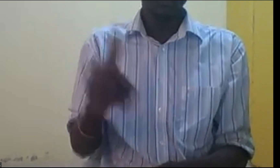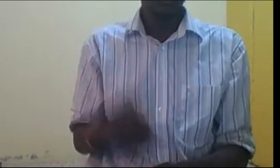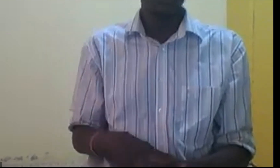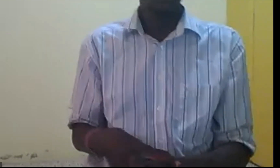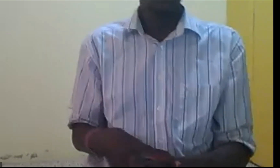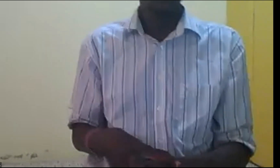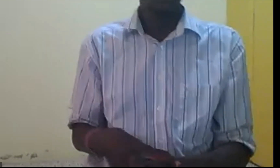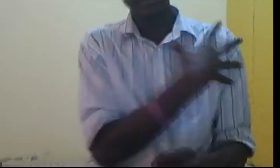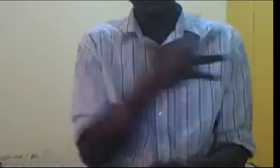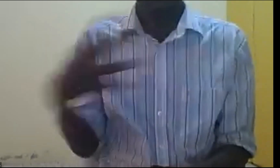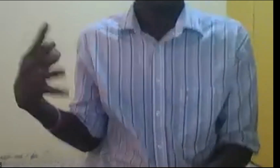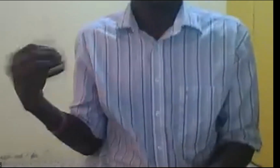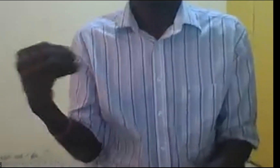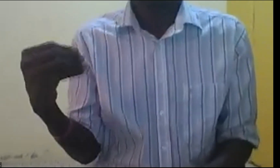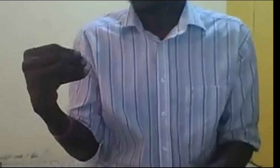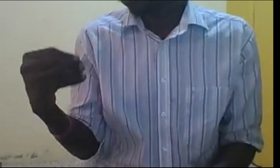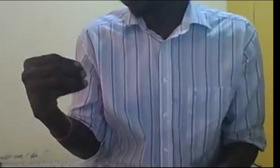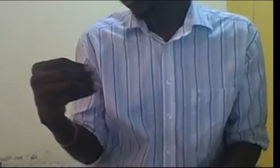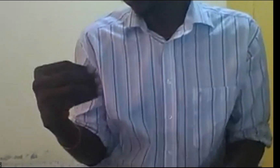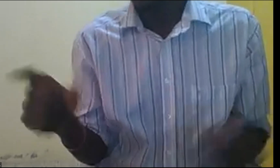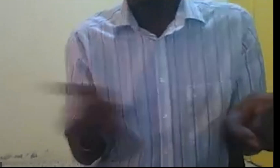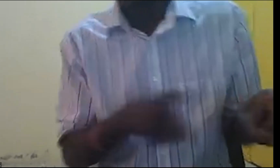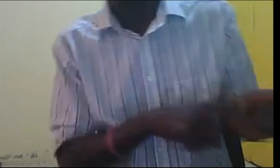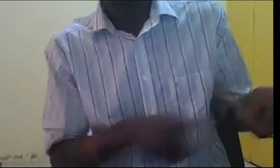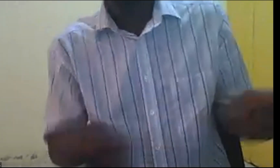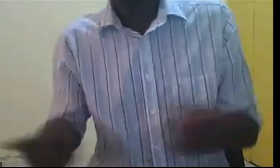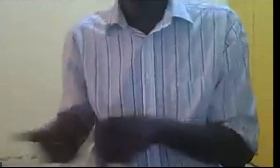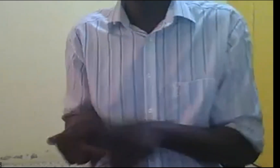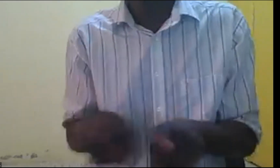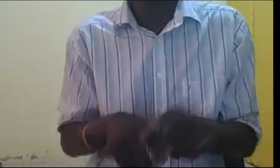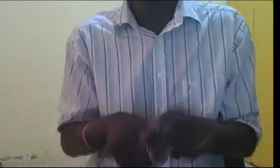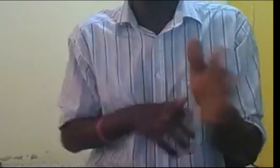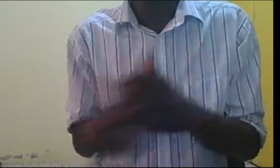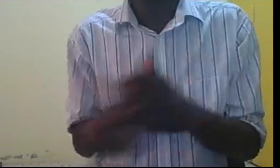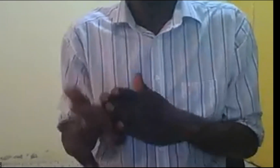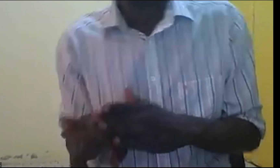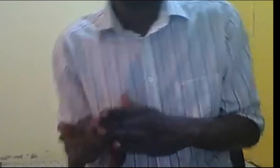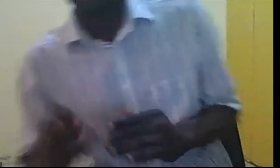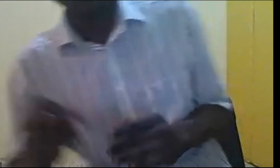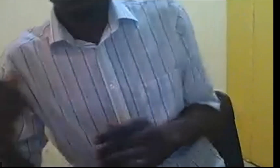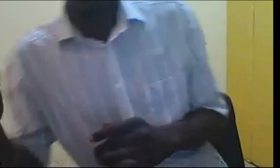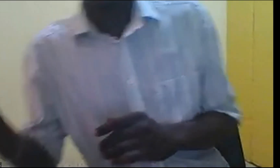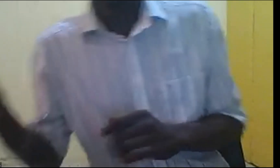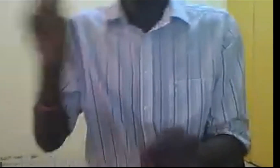And also the knowledge.